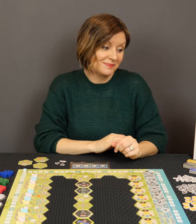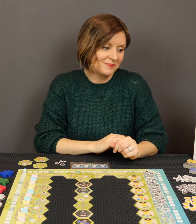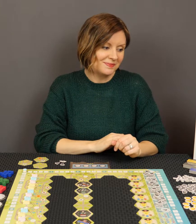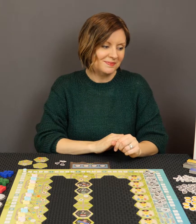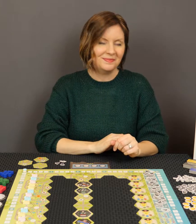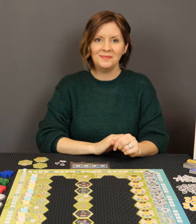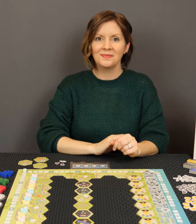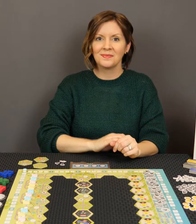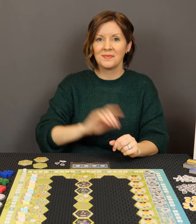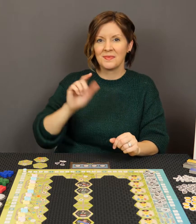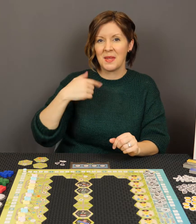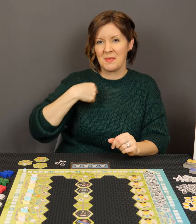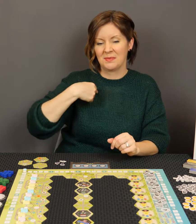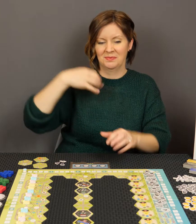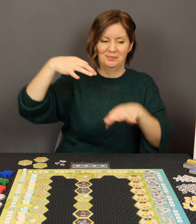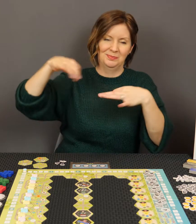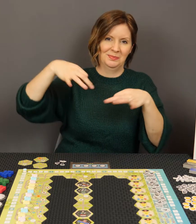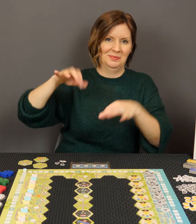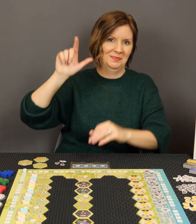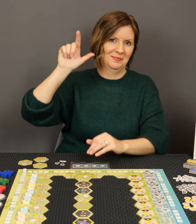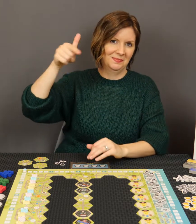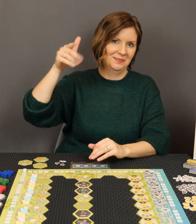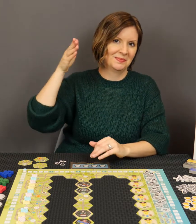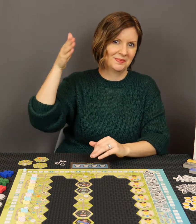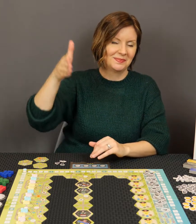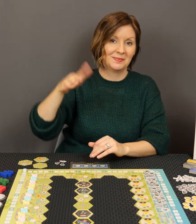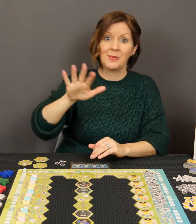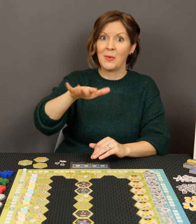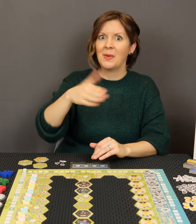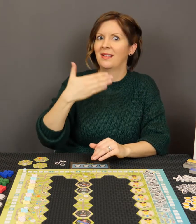I’ll explain a little bit about that later.